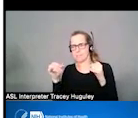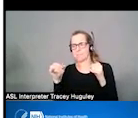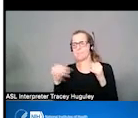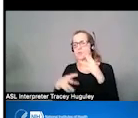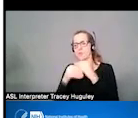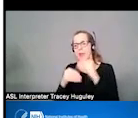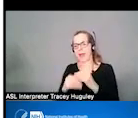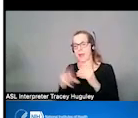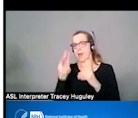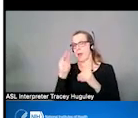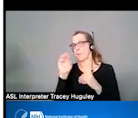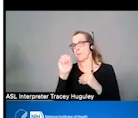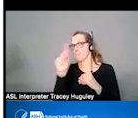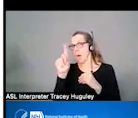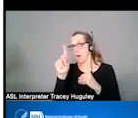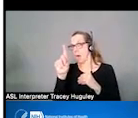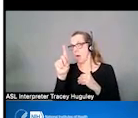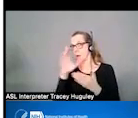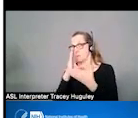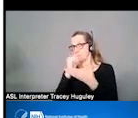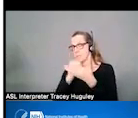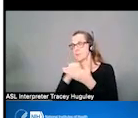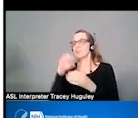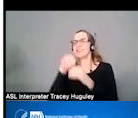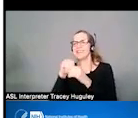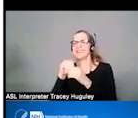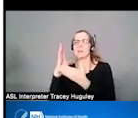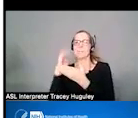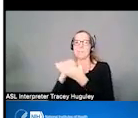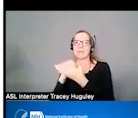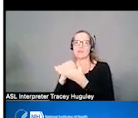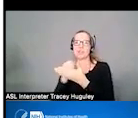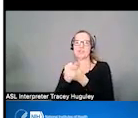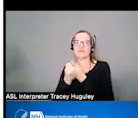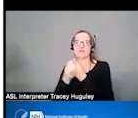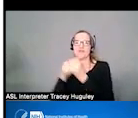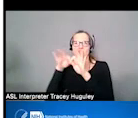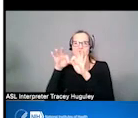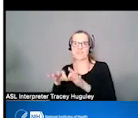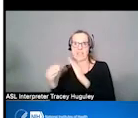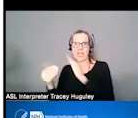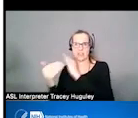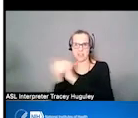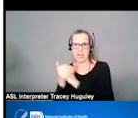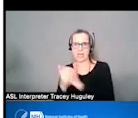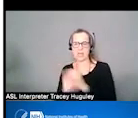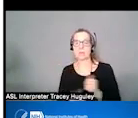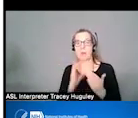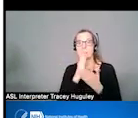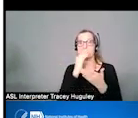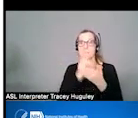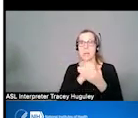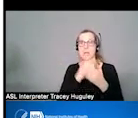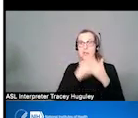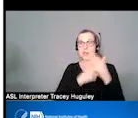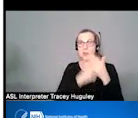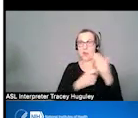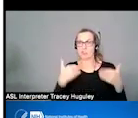that will go into your budget justification attachment. In terms of budget and cost, if you do have specific cost questions,